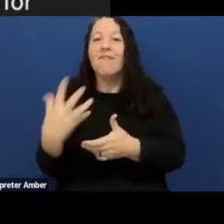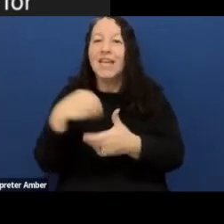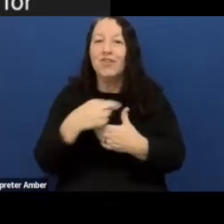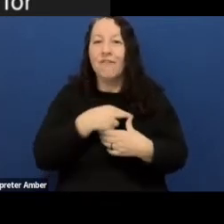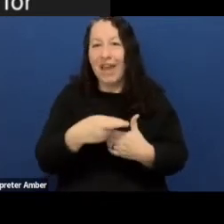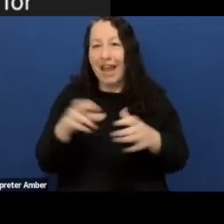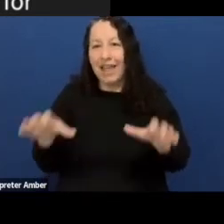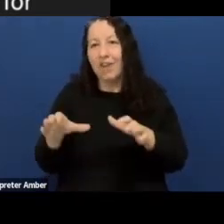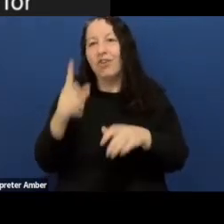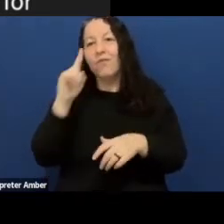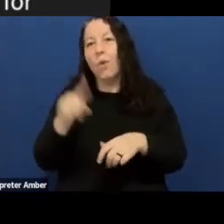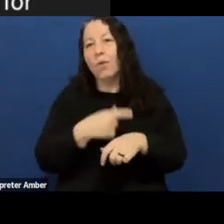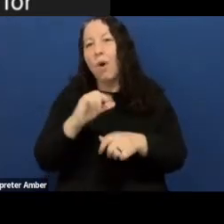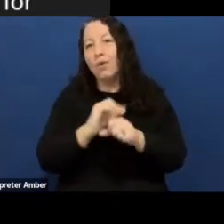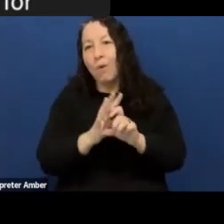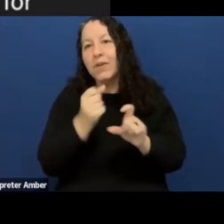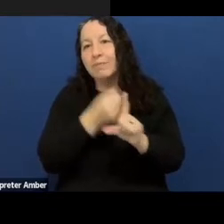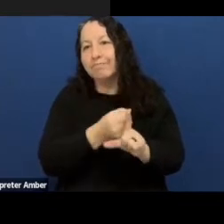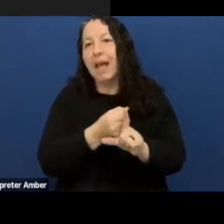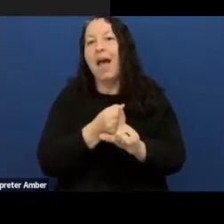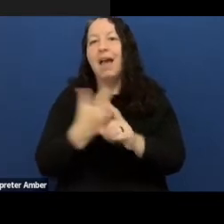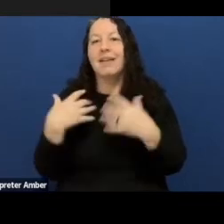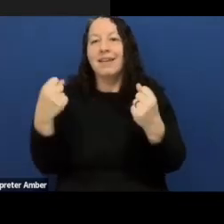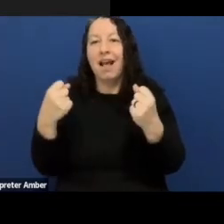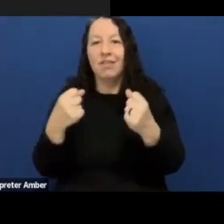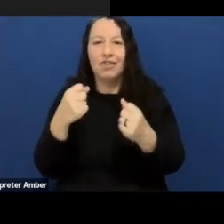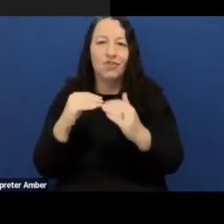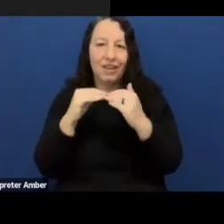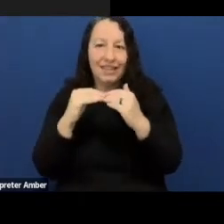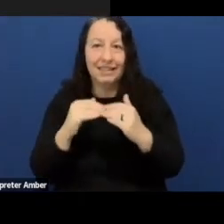moving towards hosting the first annual week of interfaith action on Long COVID and health